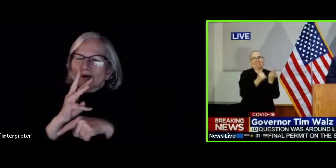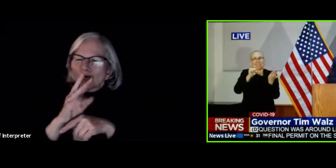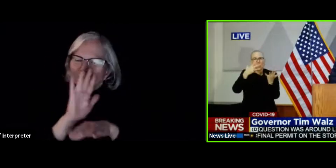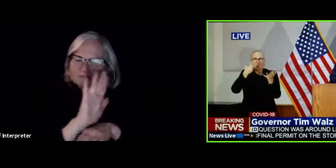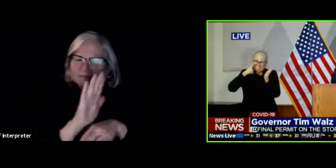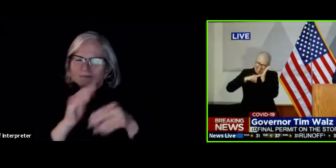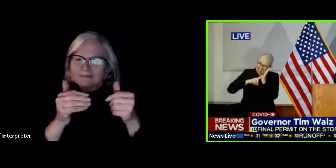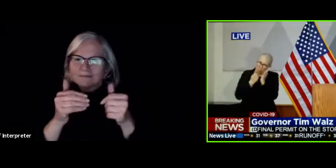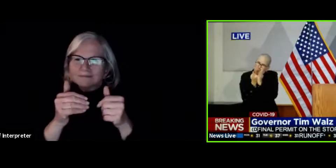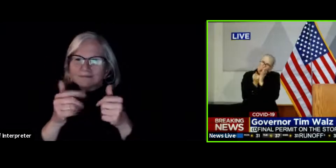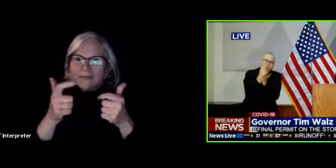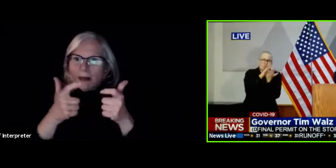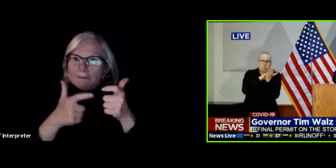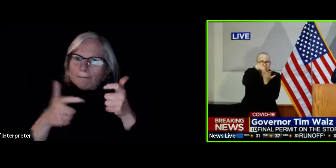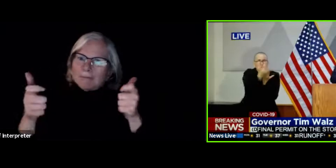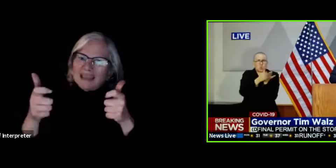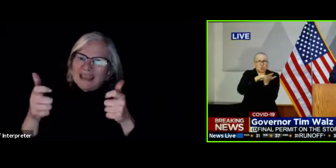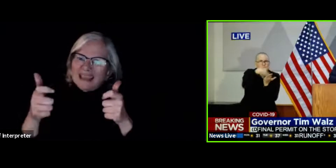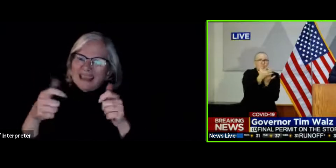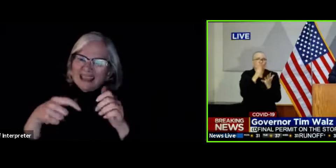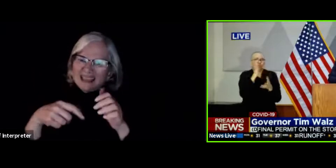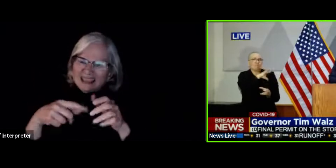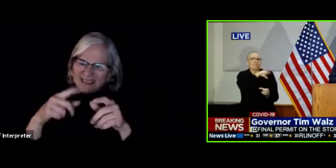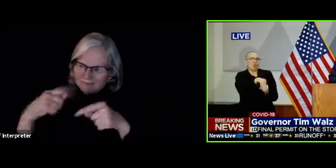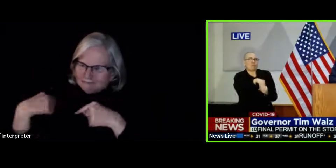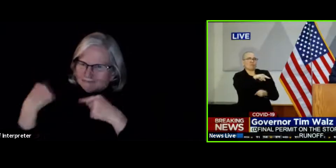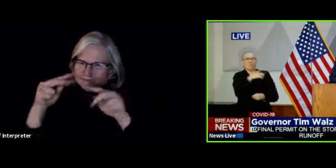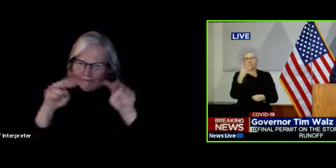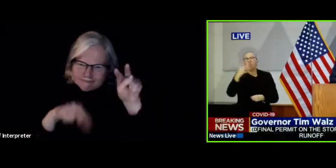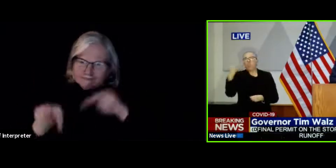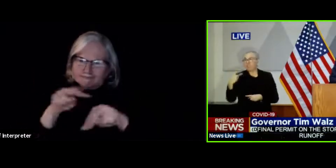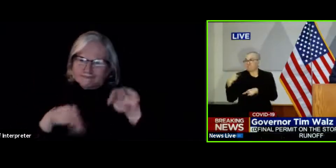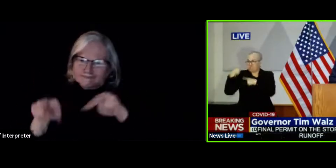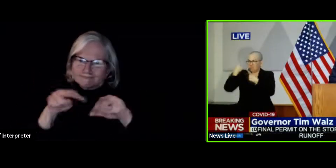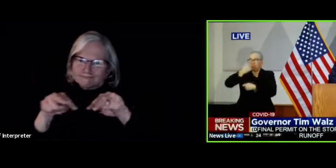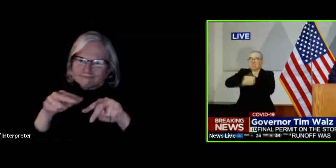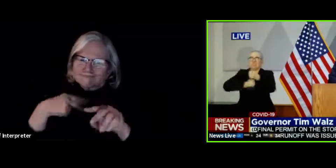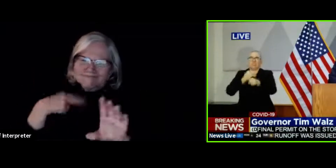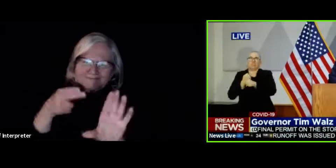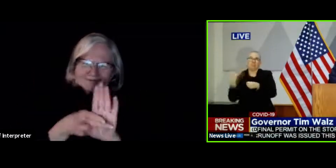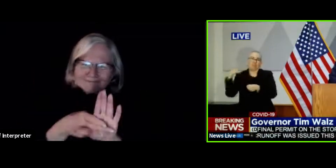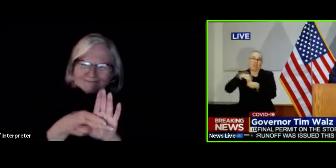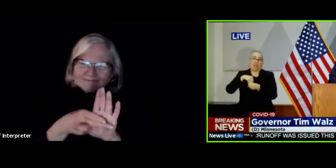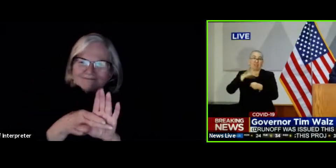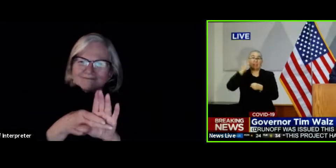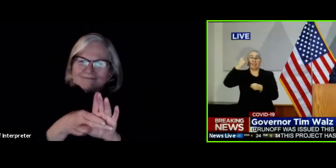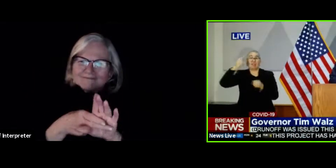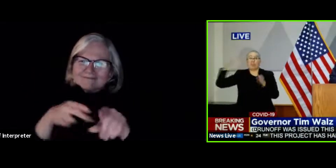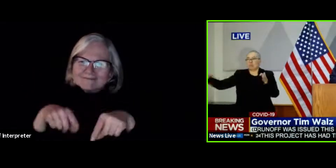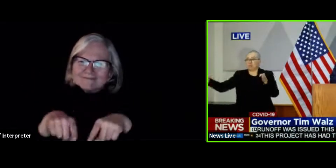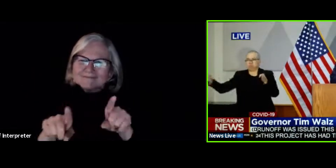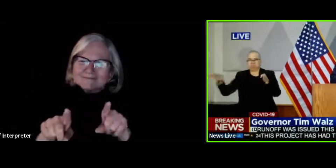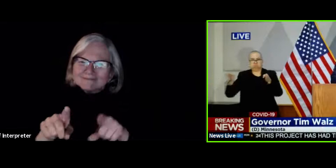I CAME INTO THIS FOUR AND A HALF YEARS INTO ABOUT A SIX AND A HALF YEAR PROCESS. WHAT I SAID ALL ALONG WAS WE NEED TO FOLLOW